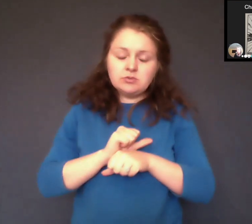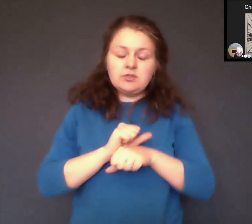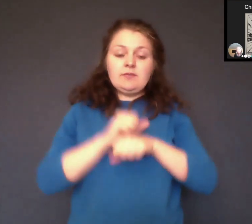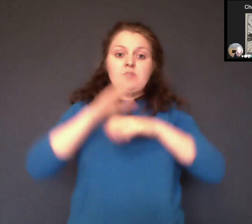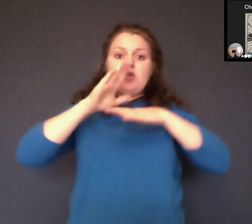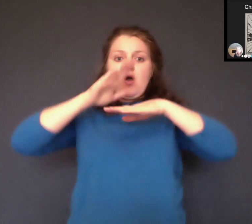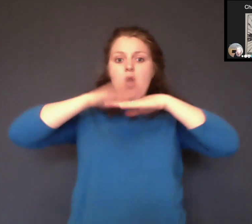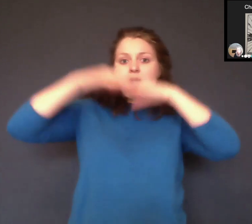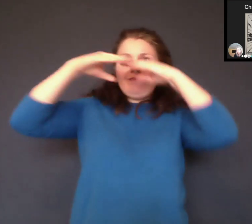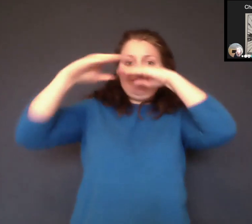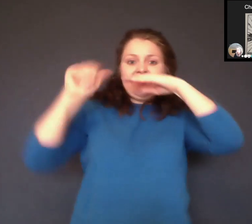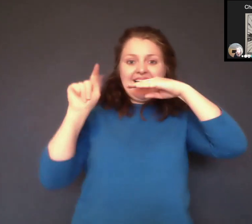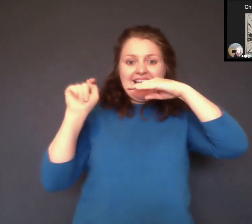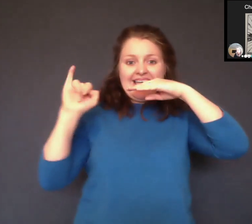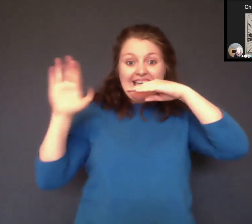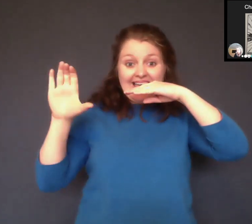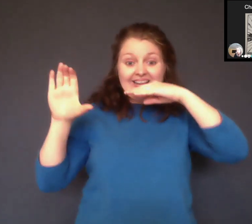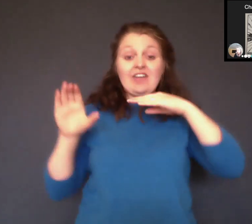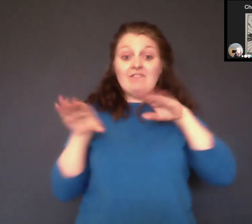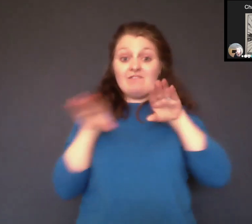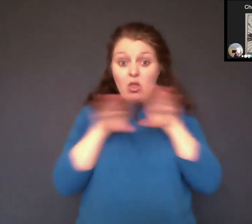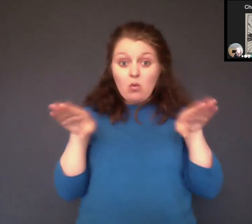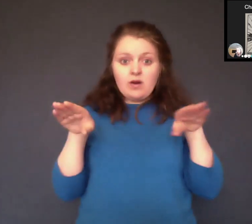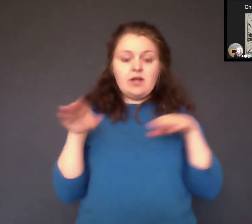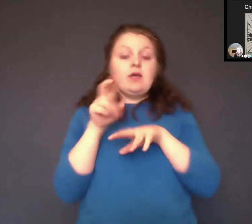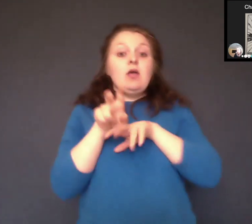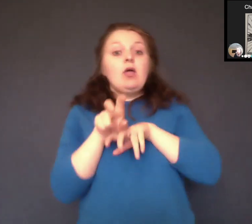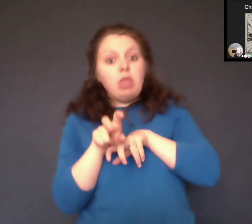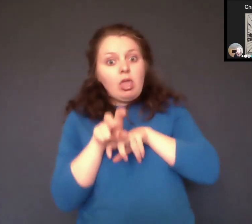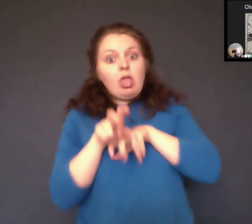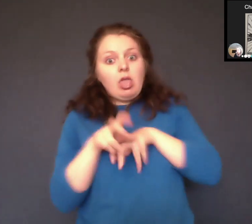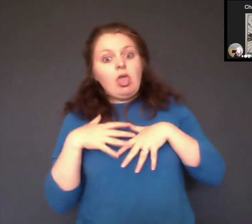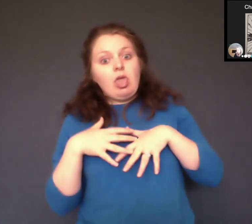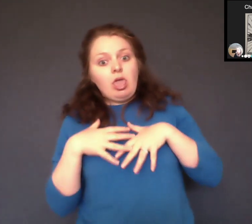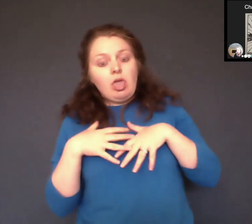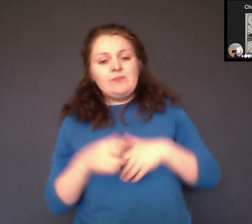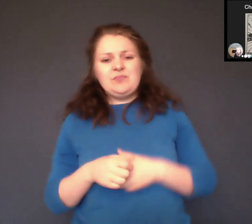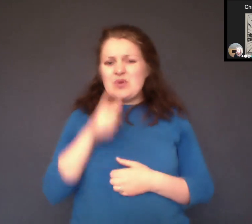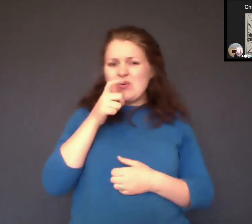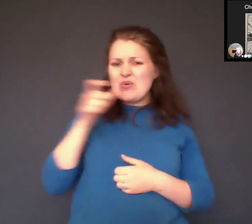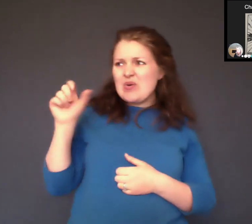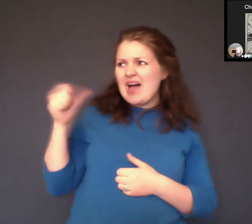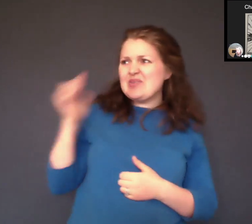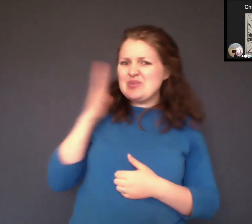the vampire king was near who else but a master of the illusions would live in a place so bereft of